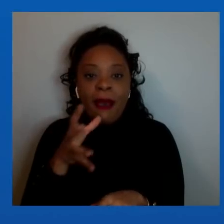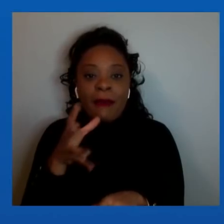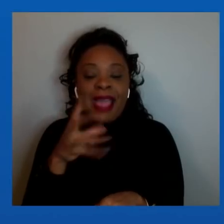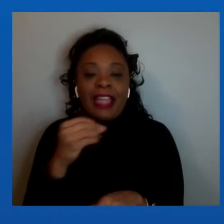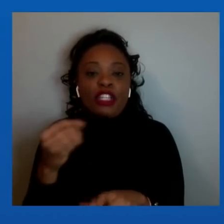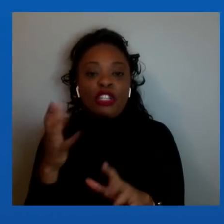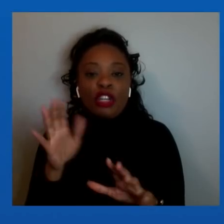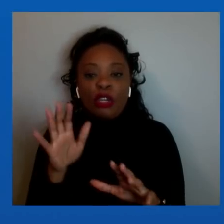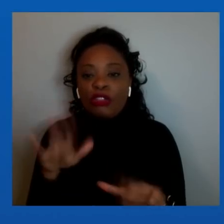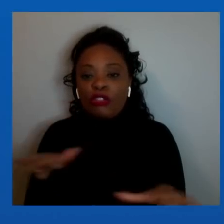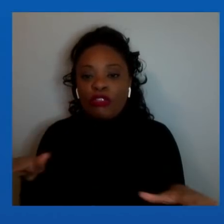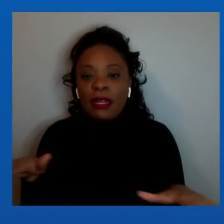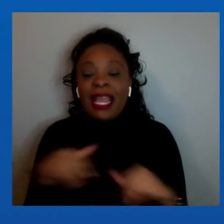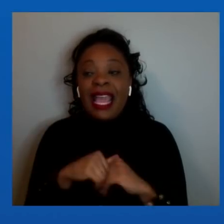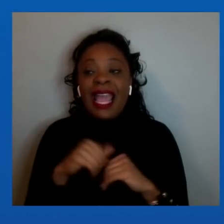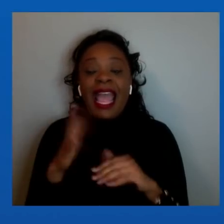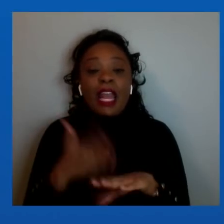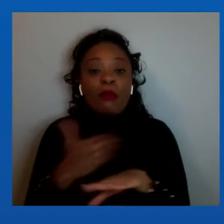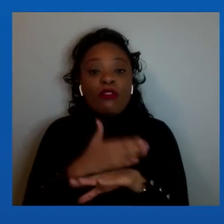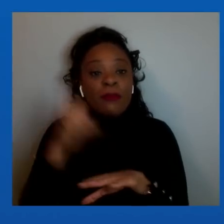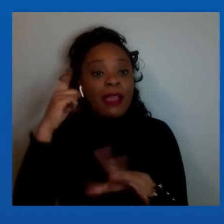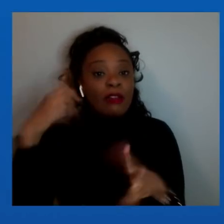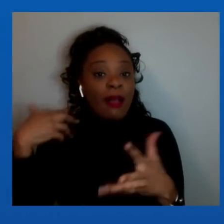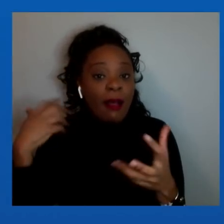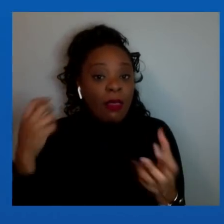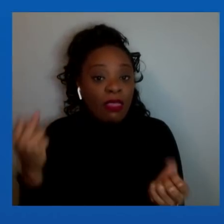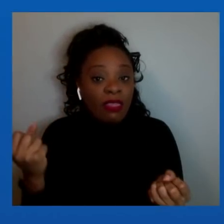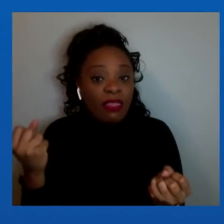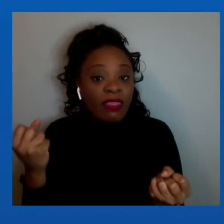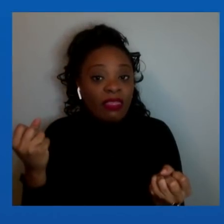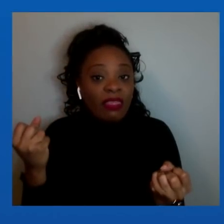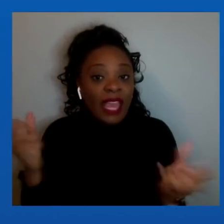It improves mental health. It boosts employment and earnings.